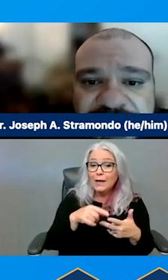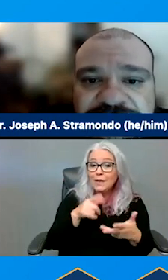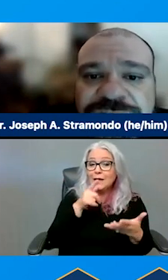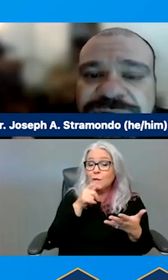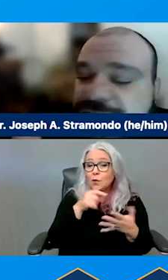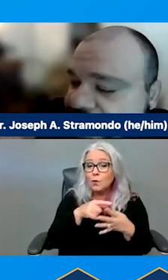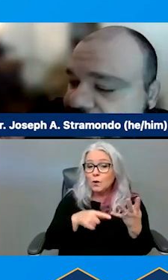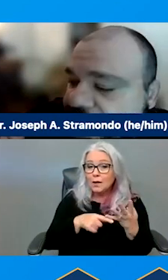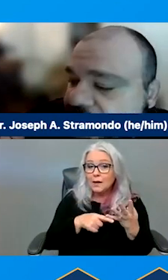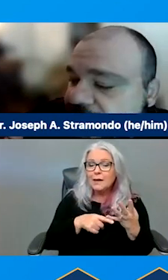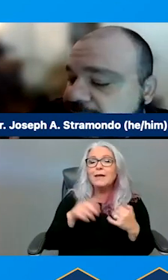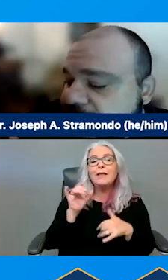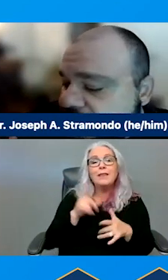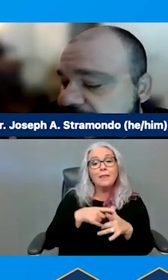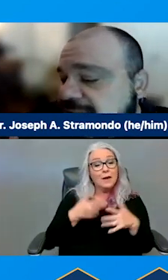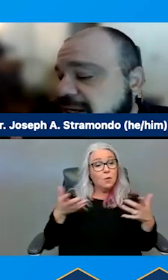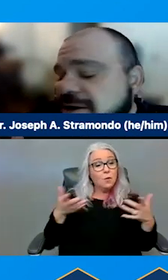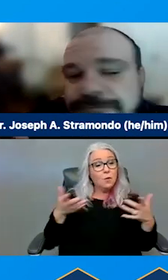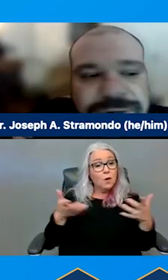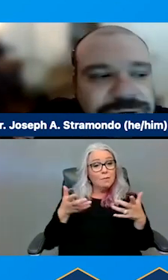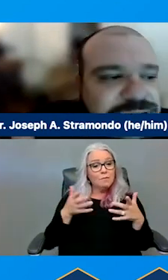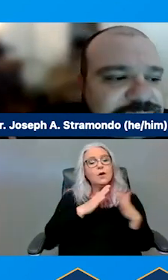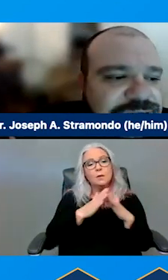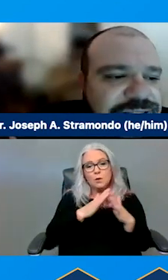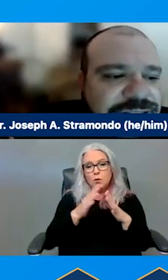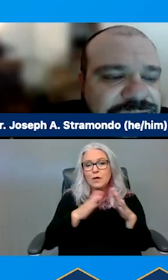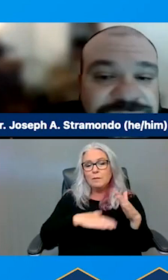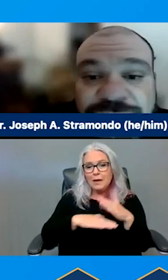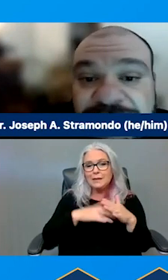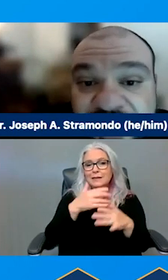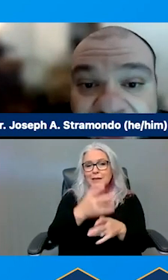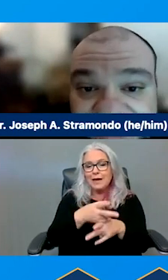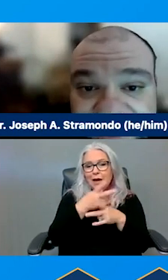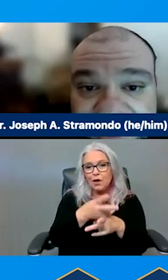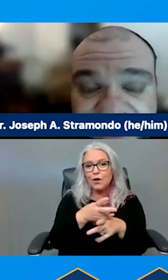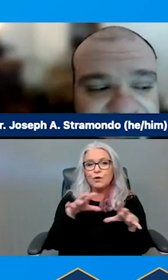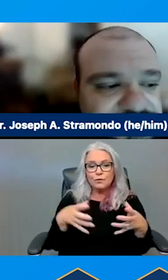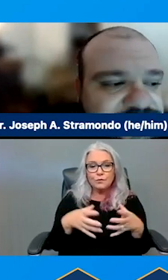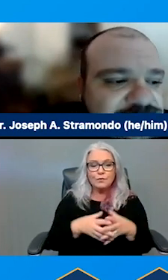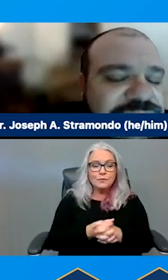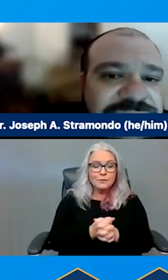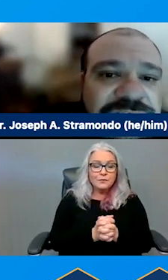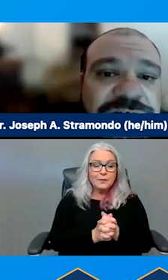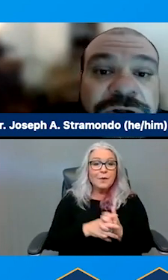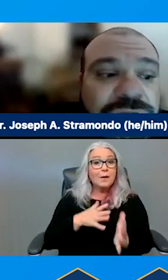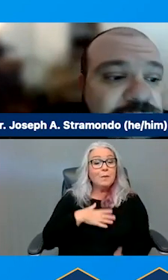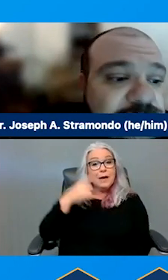care. Then it should be considered community-based care. Okay. And so for my thought